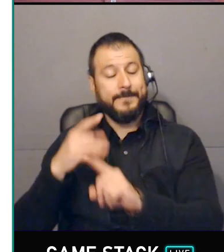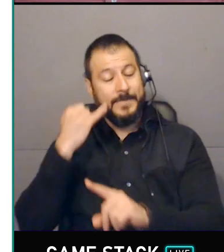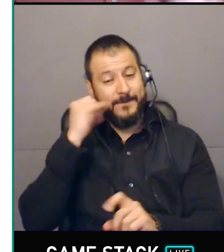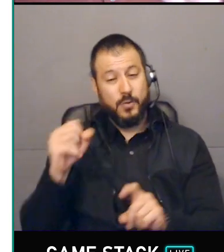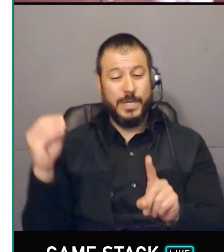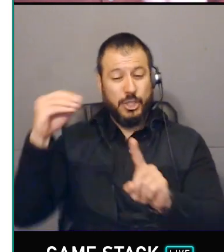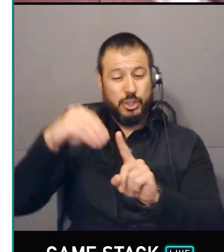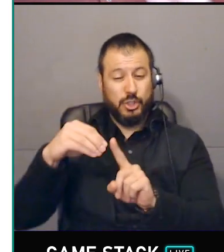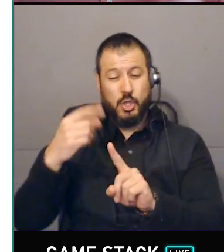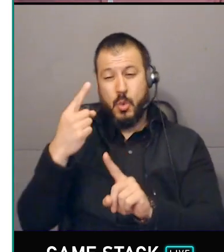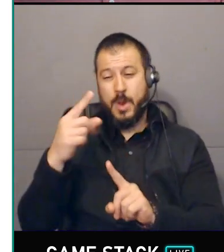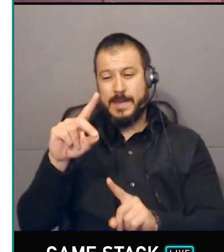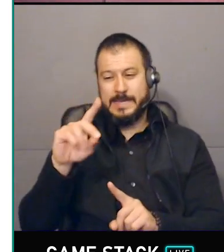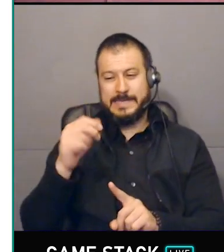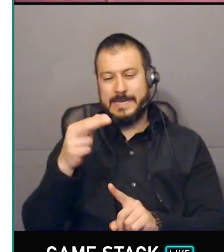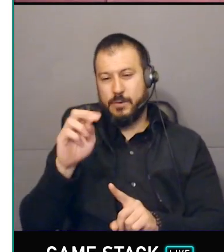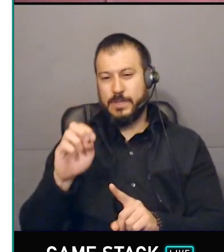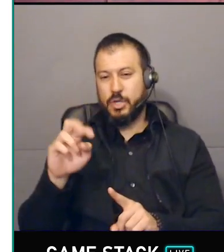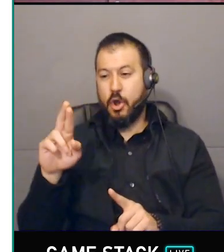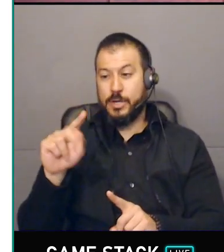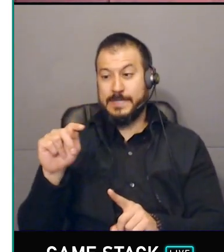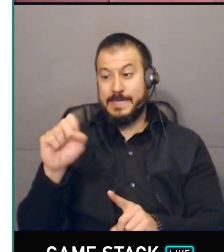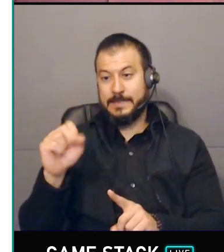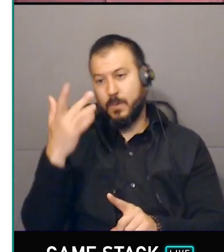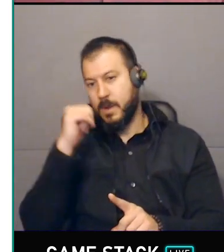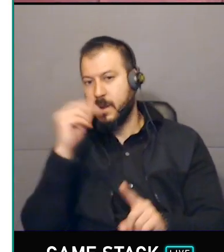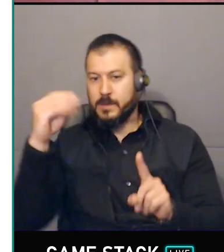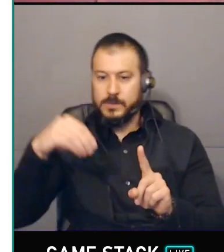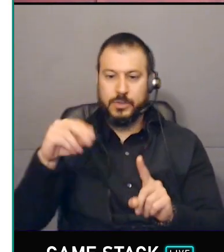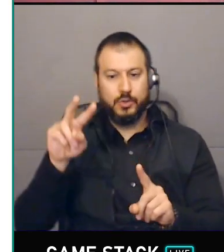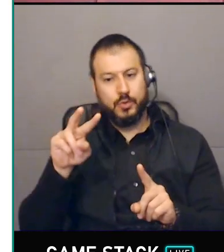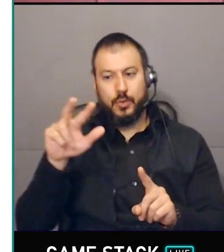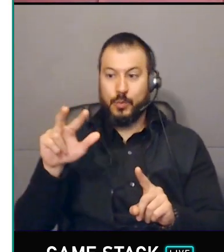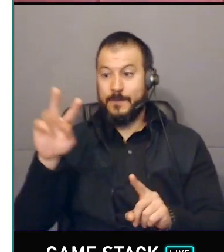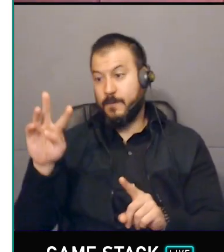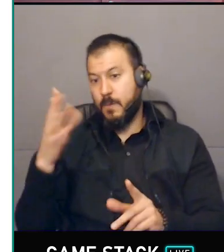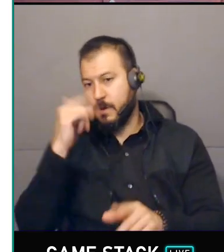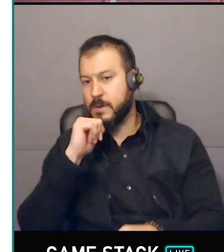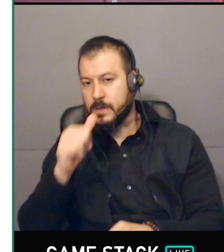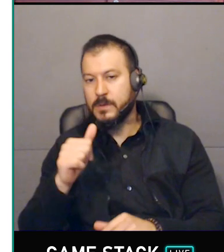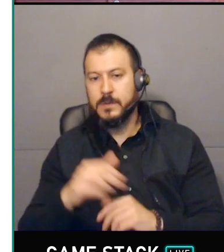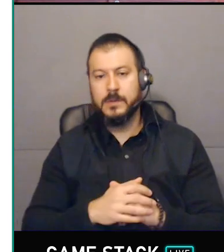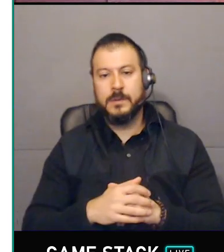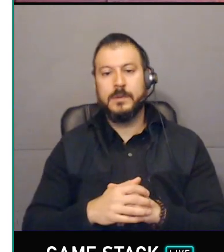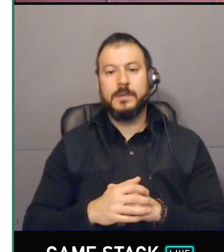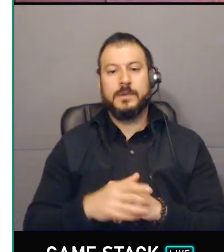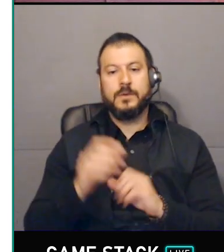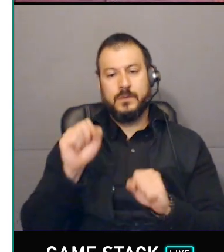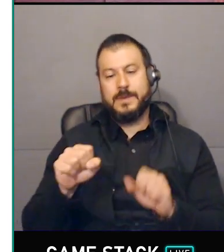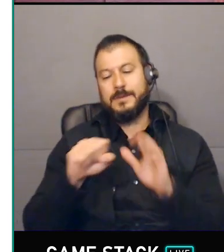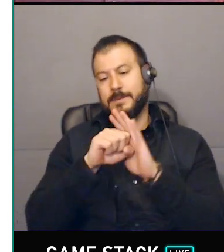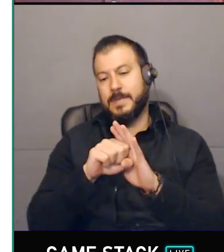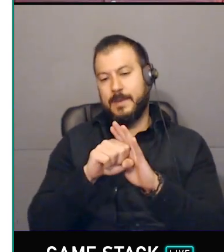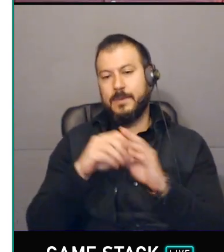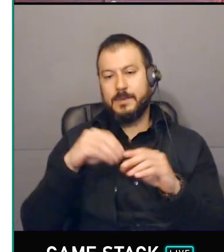can insert one degenerate RIS step, why not insert two or three or four? And so what this means is you could sample into